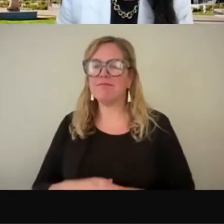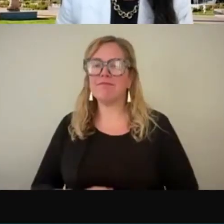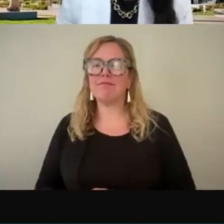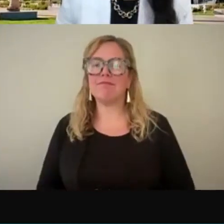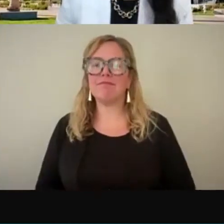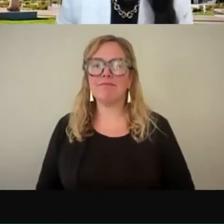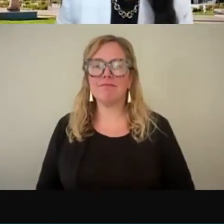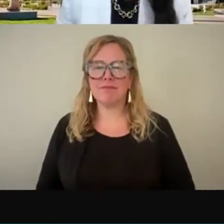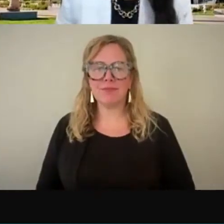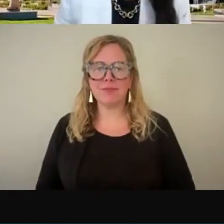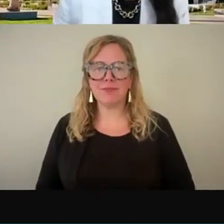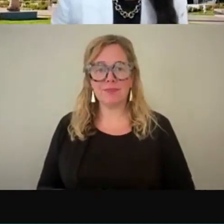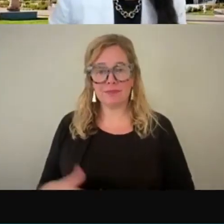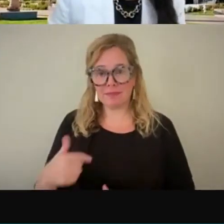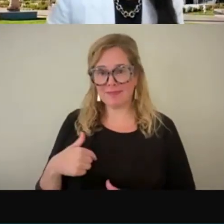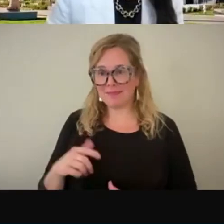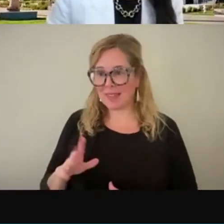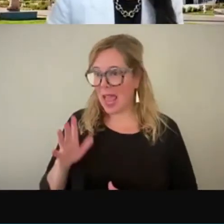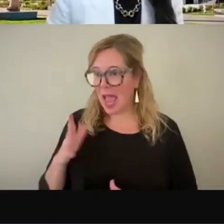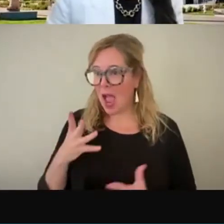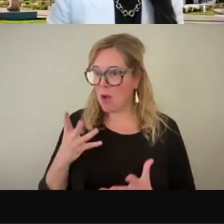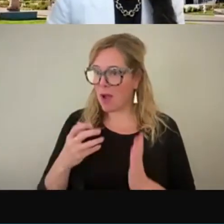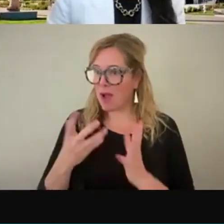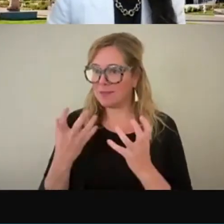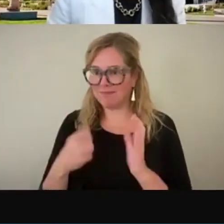Christine Gould: I just wanted to emphasize that just this past week,